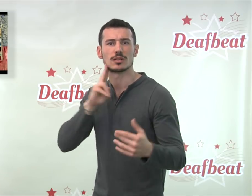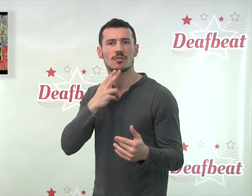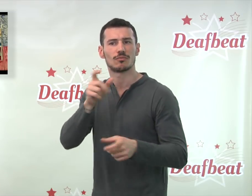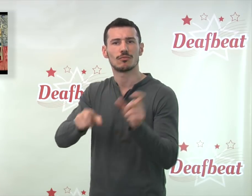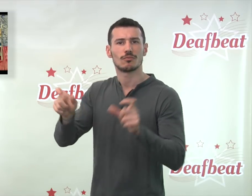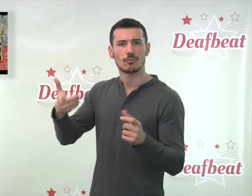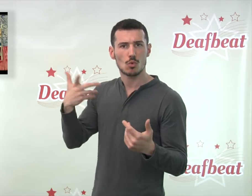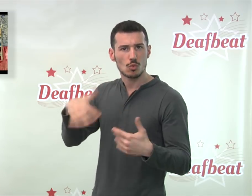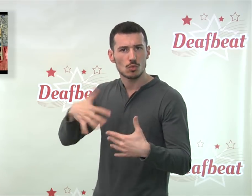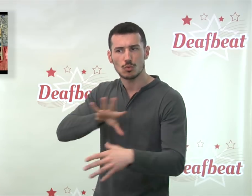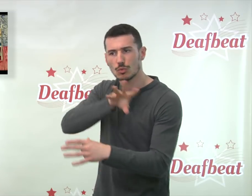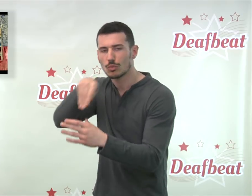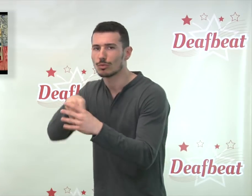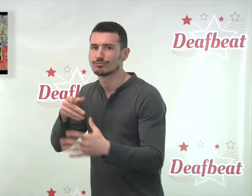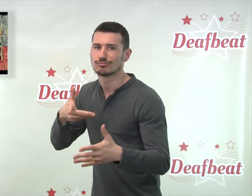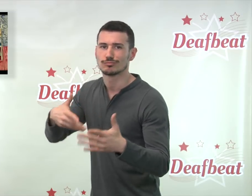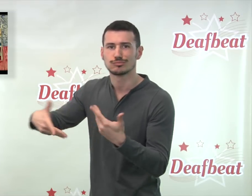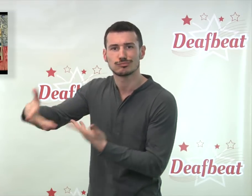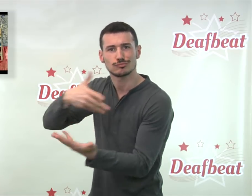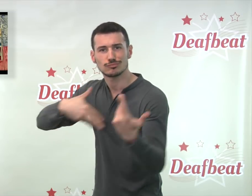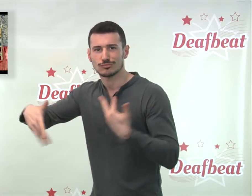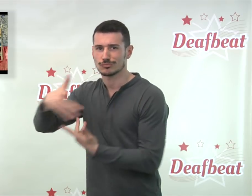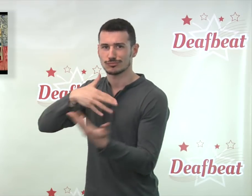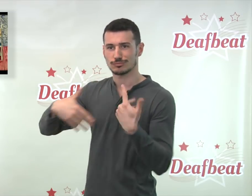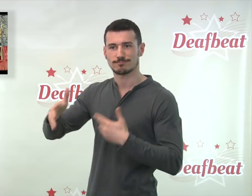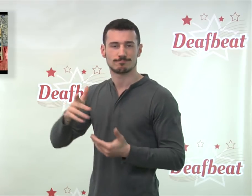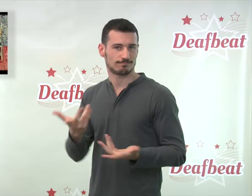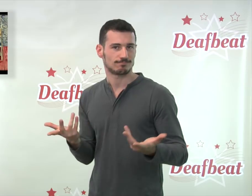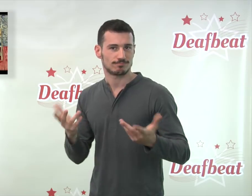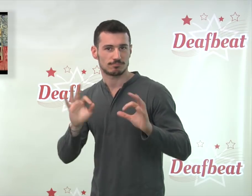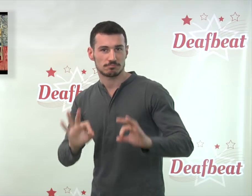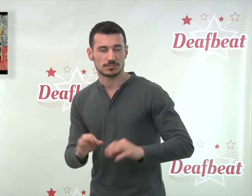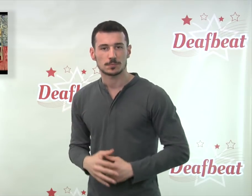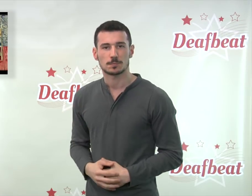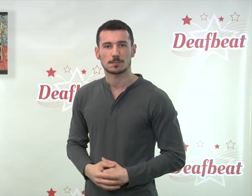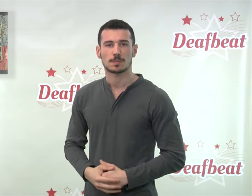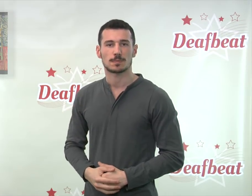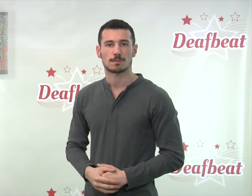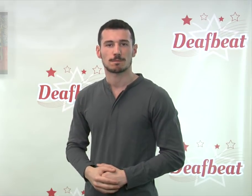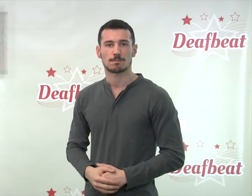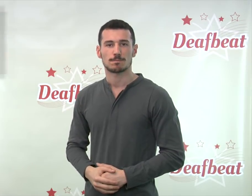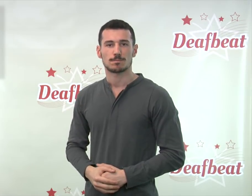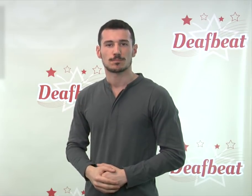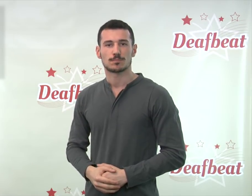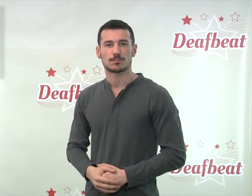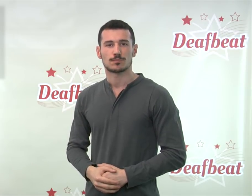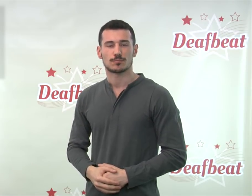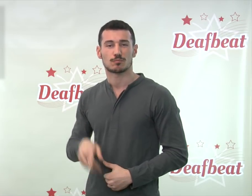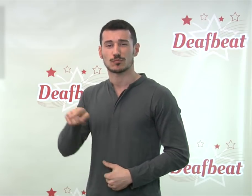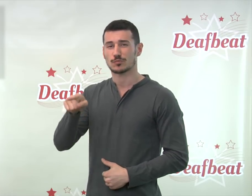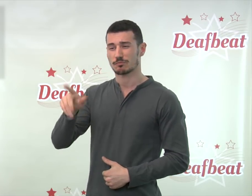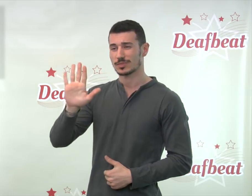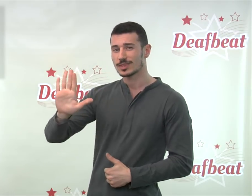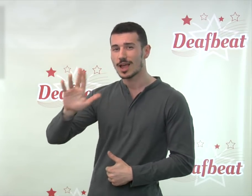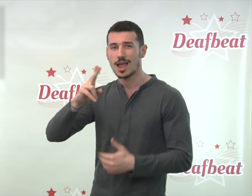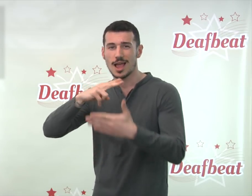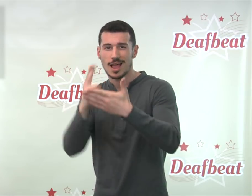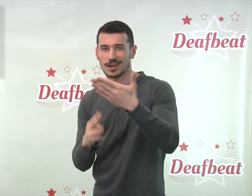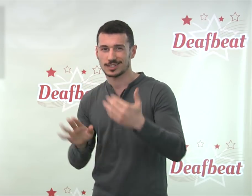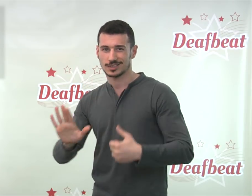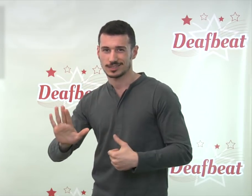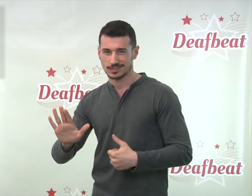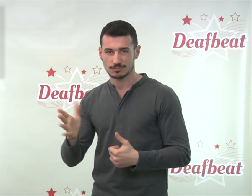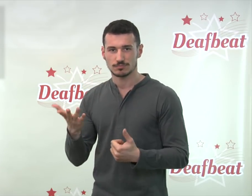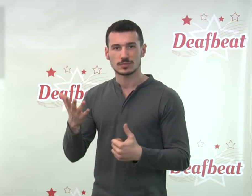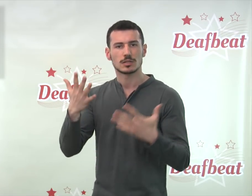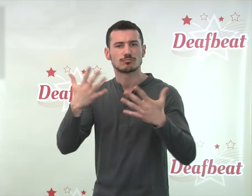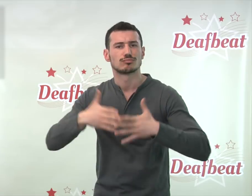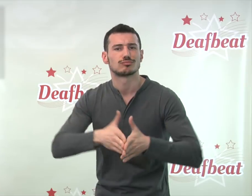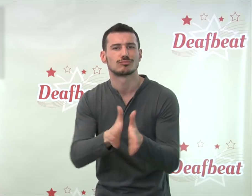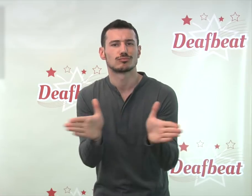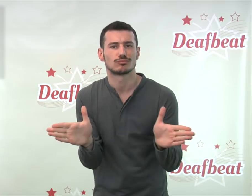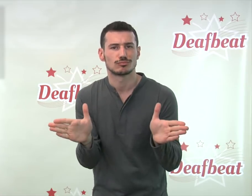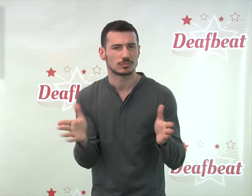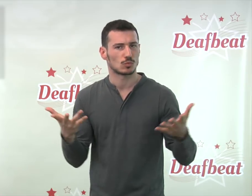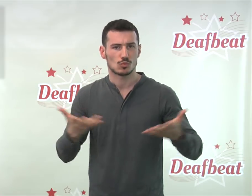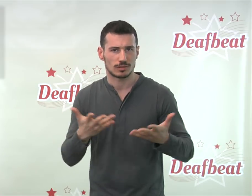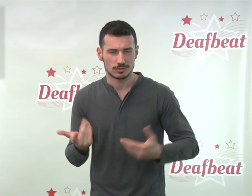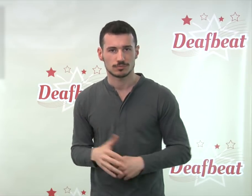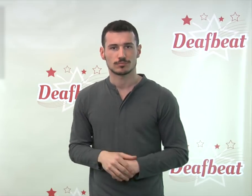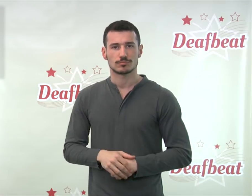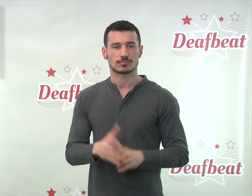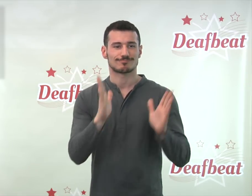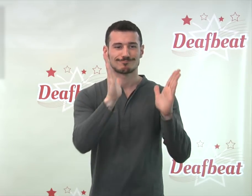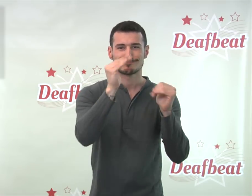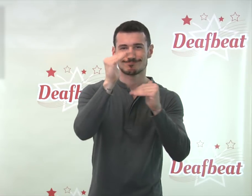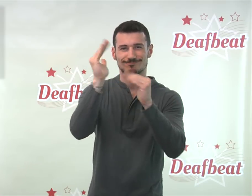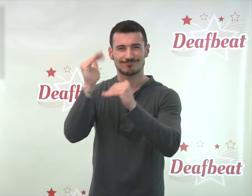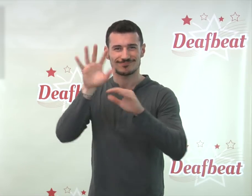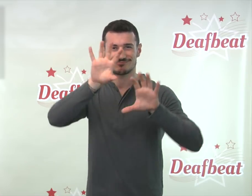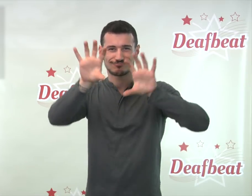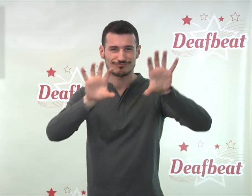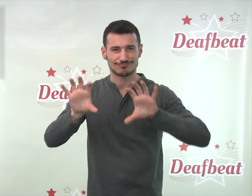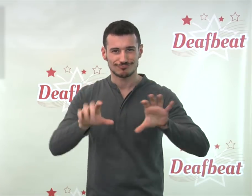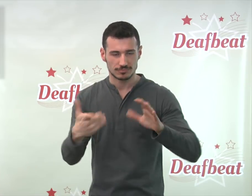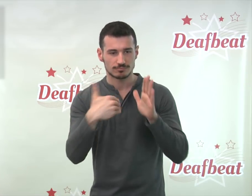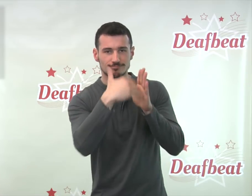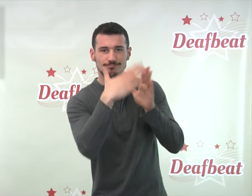up in a hearing environment without sign language. Her range in art is vast; she has